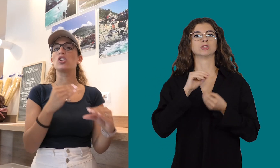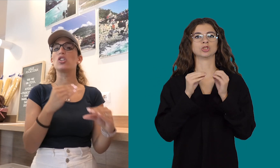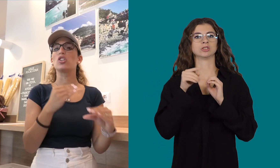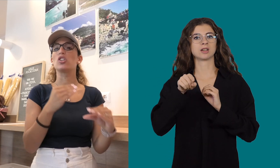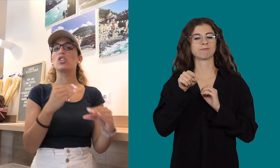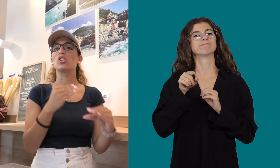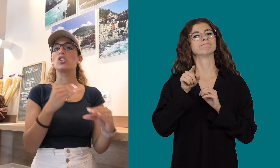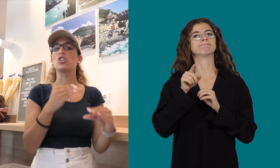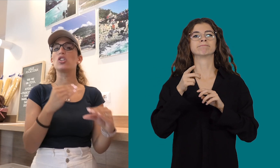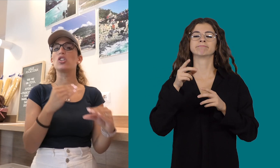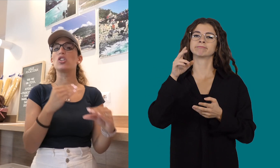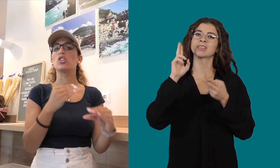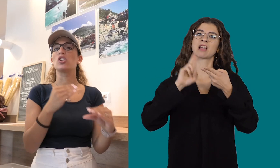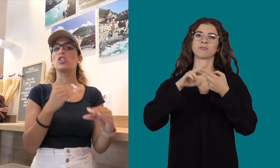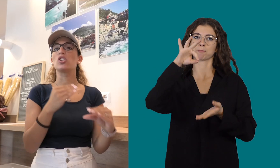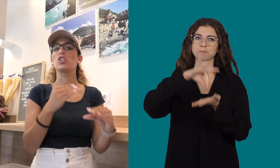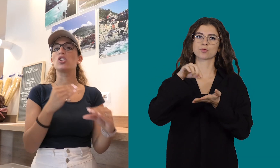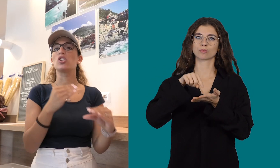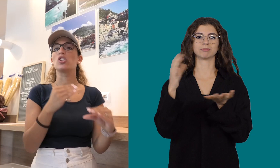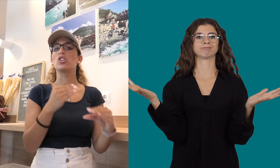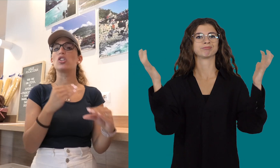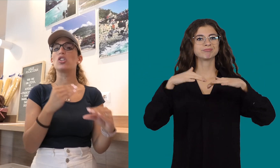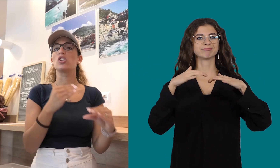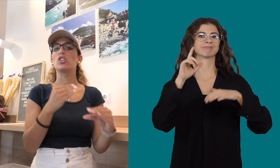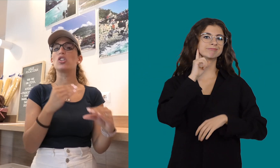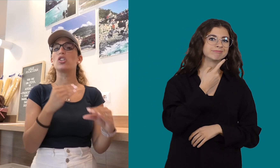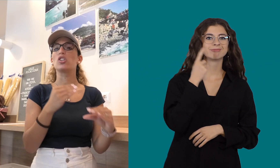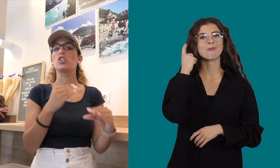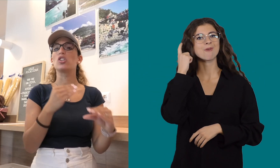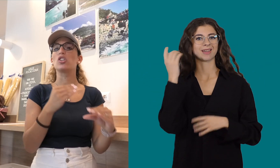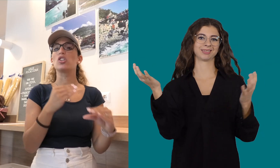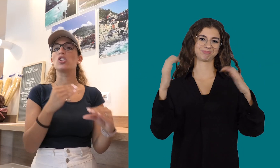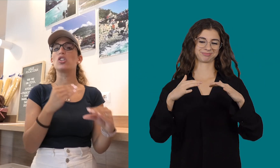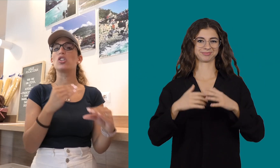she wanted this to become a meeting point for deaf and hearing people.